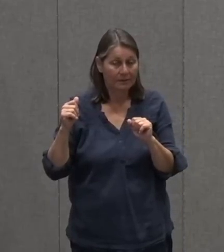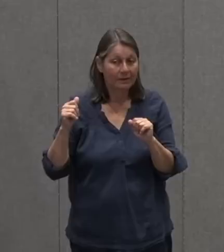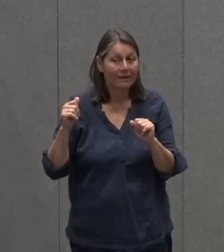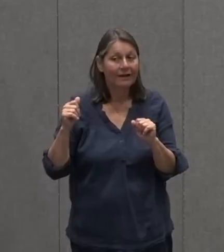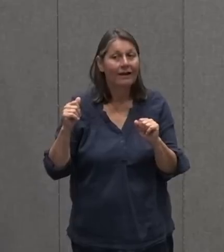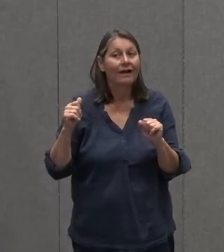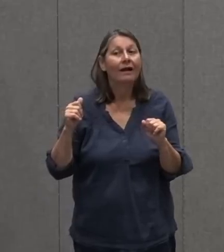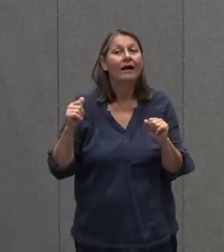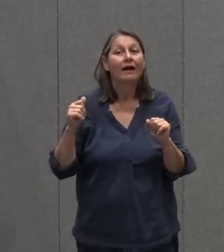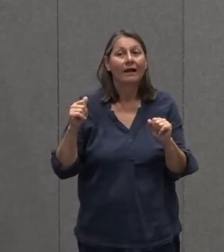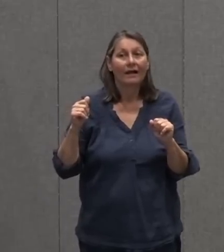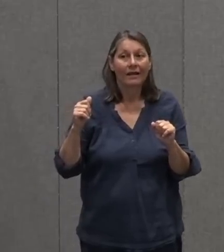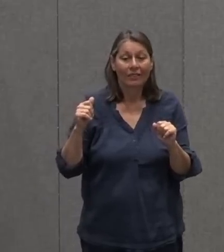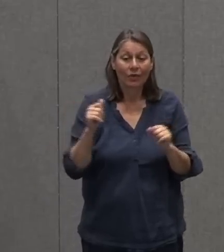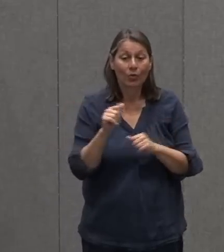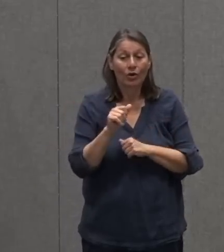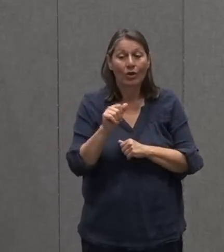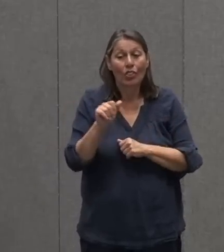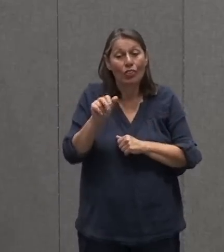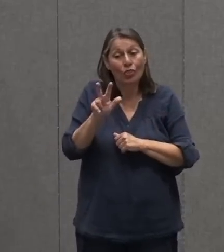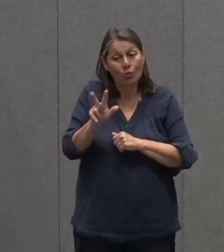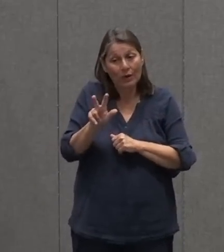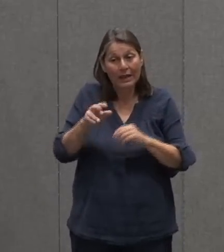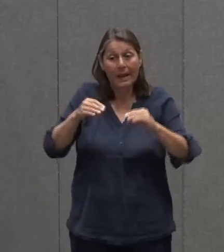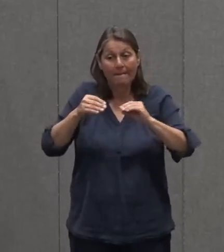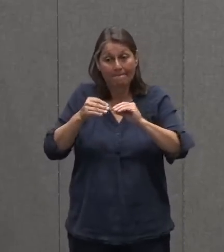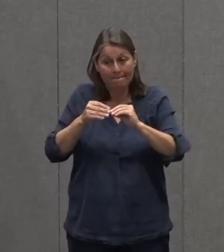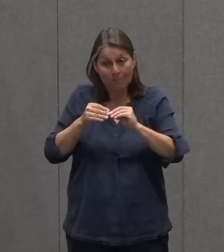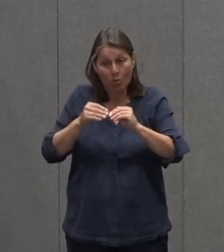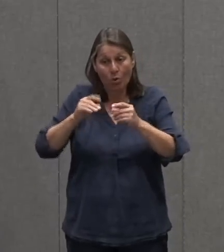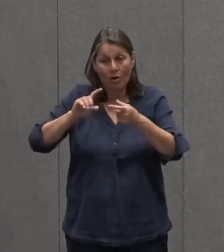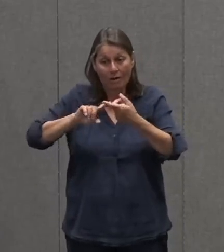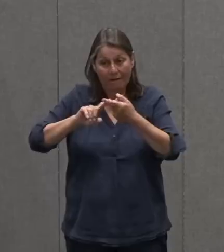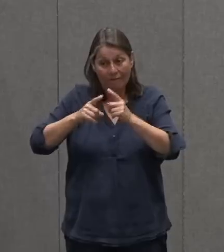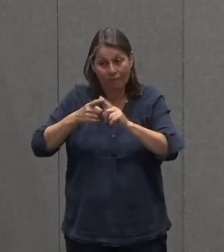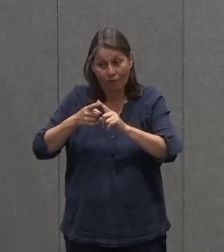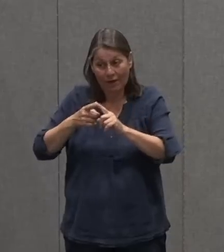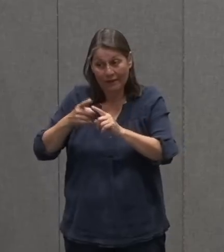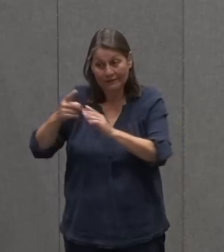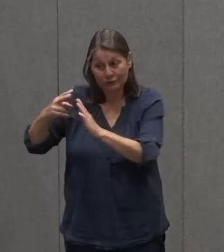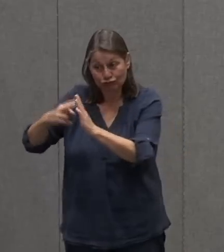There were three more friends reading books than playing board games.